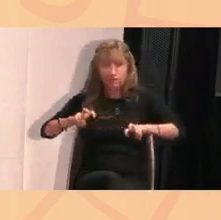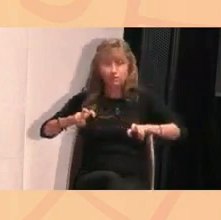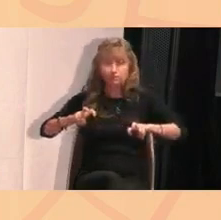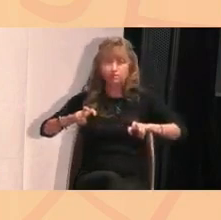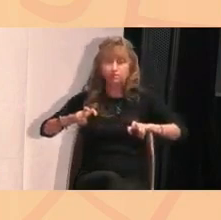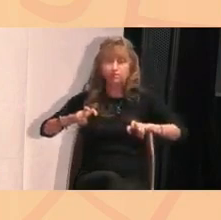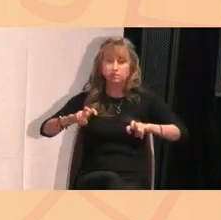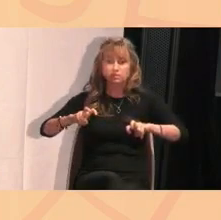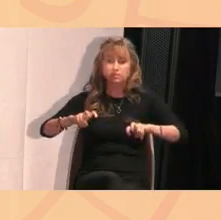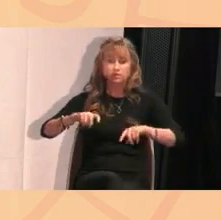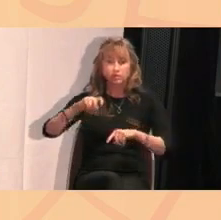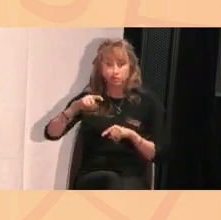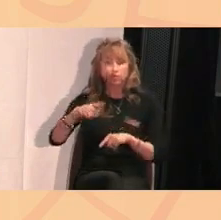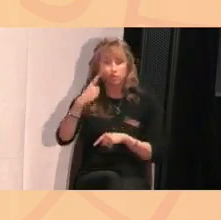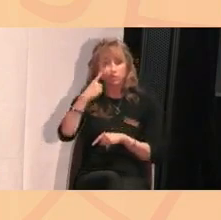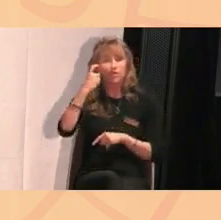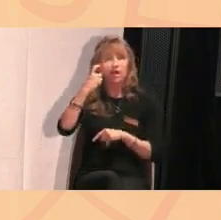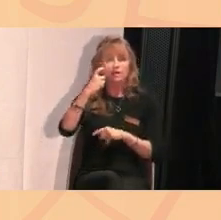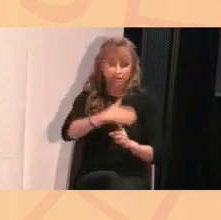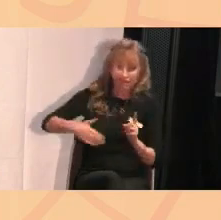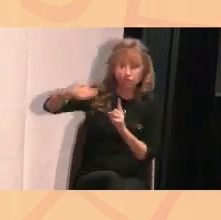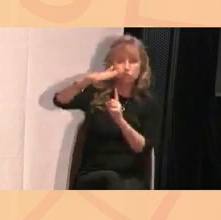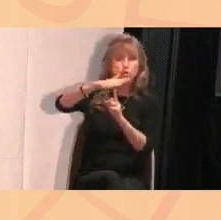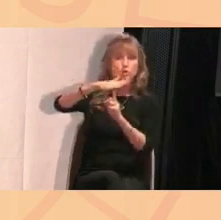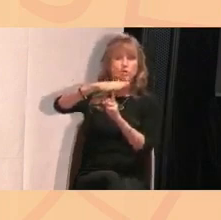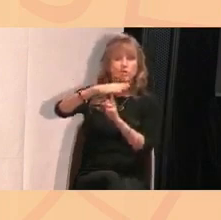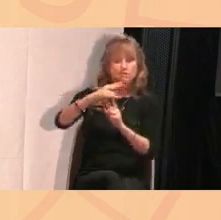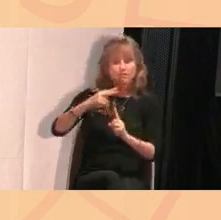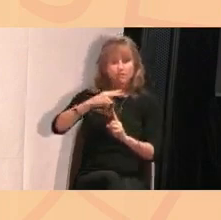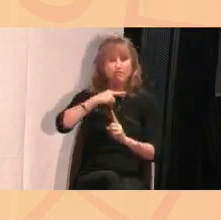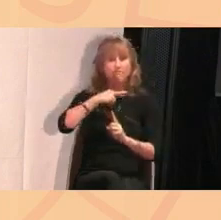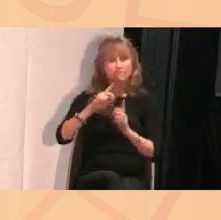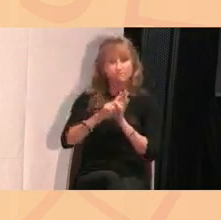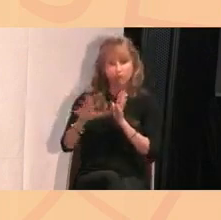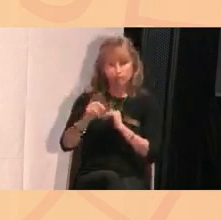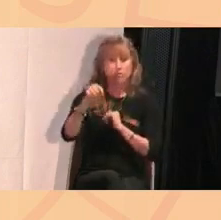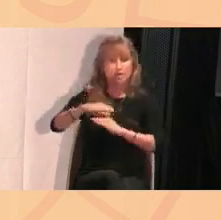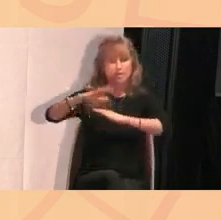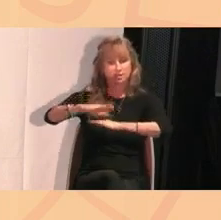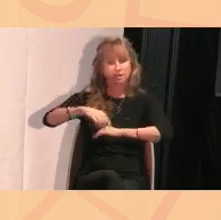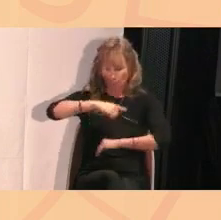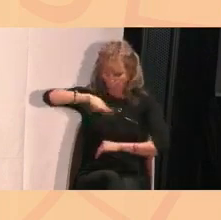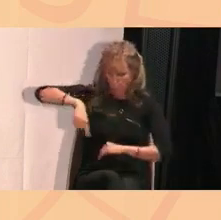and they'd made this statement. And a little bit of research generally will